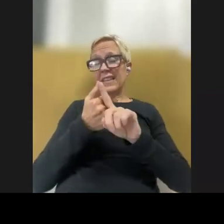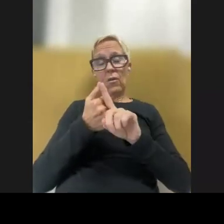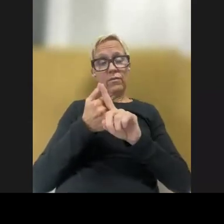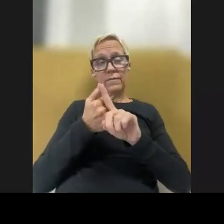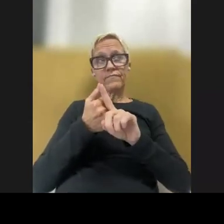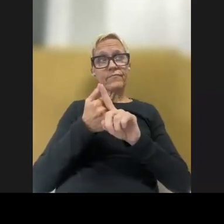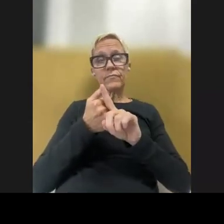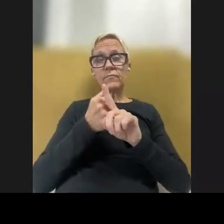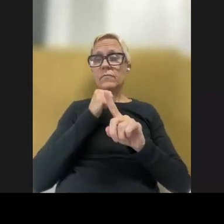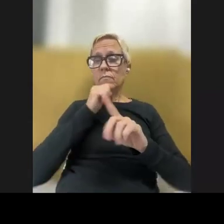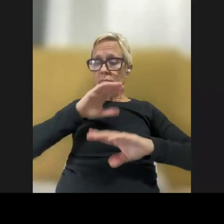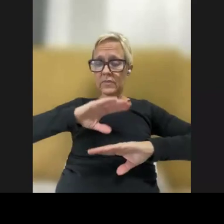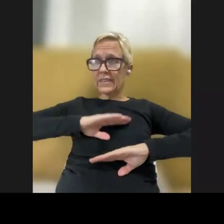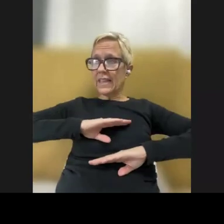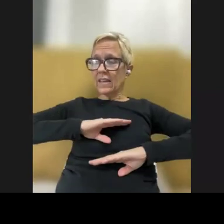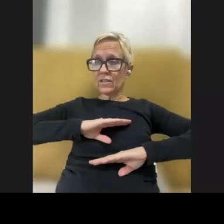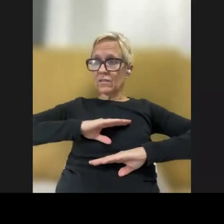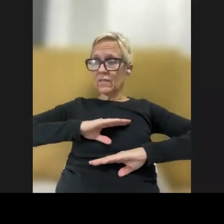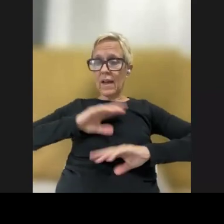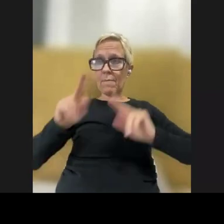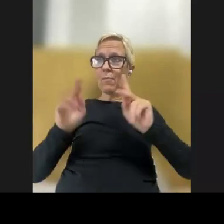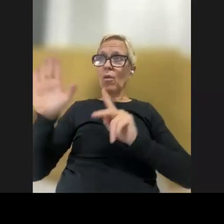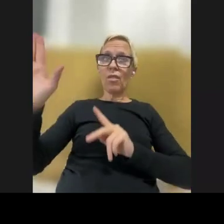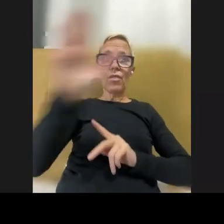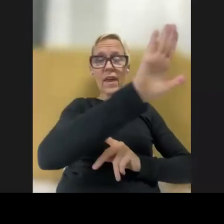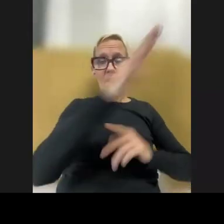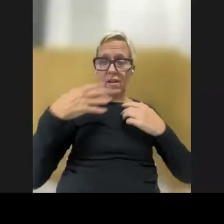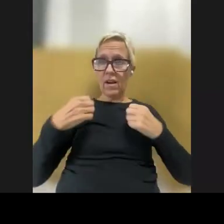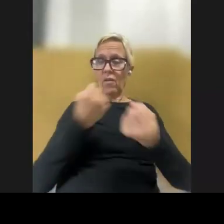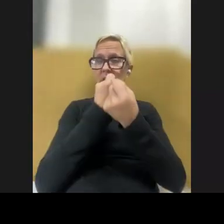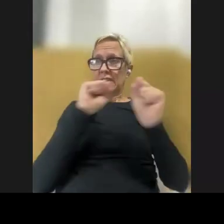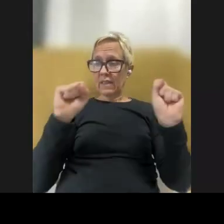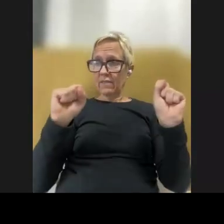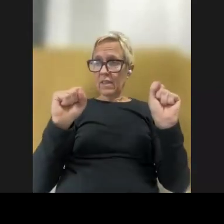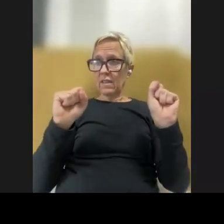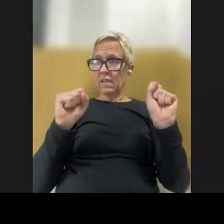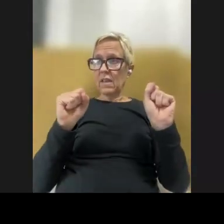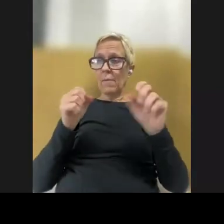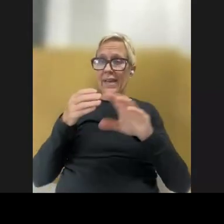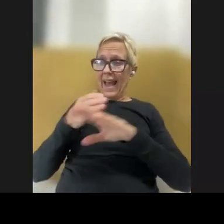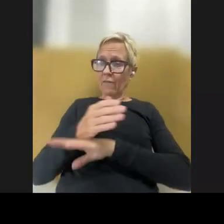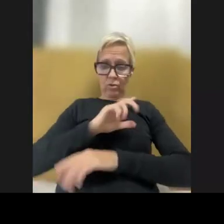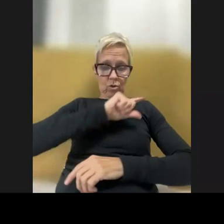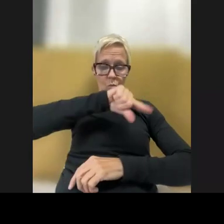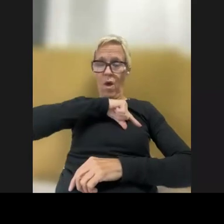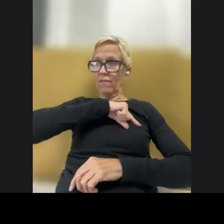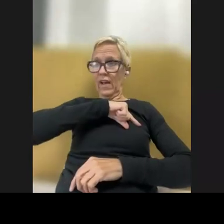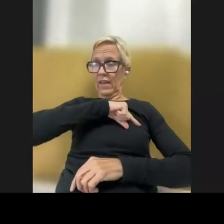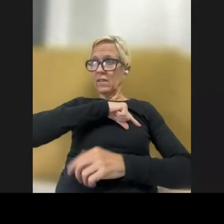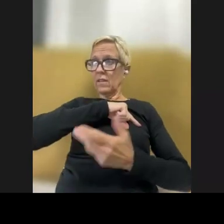They want to file a complaint because they are going to be on wait's list forever or have already have already been on a wait's list.